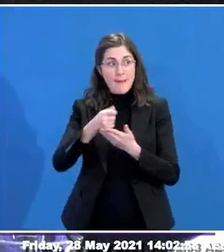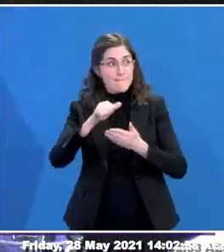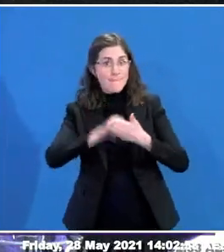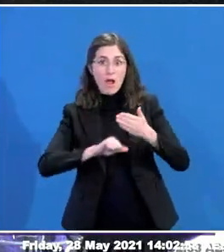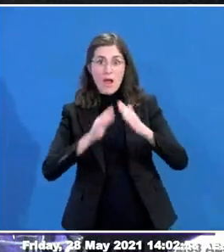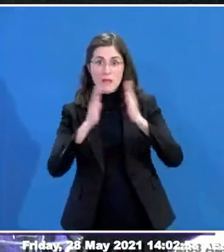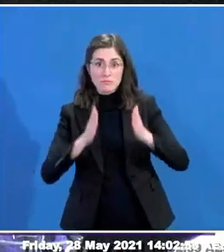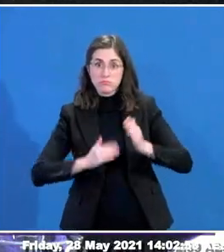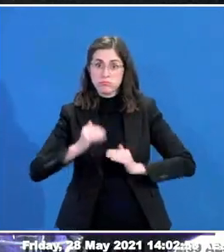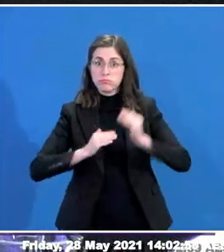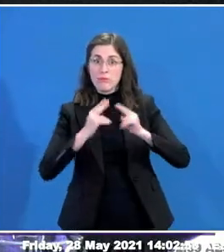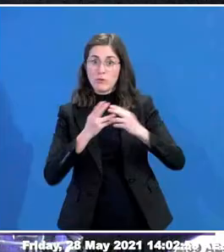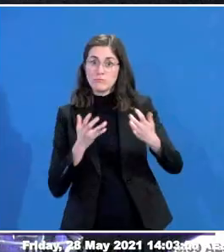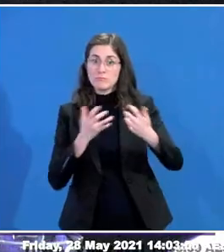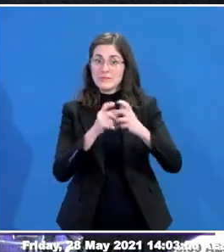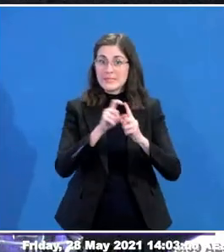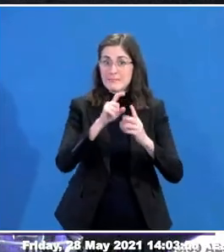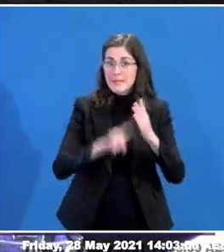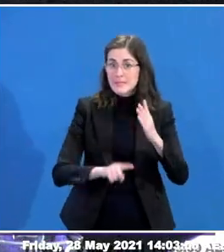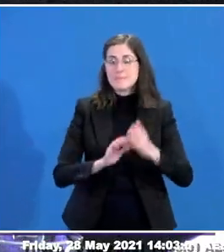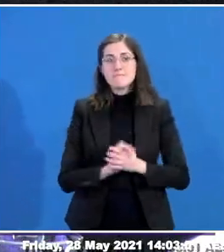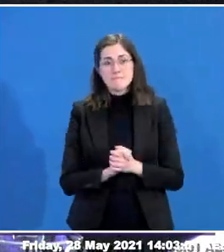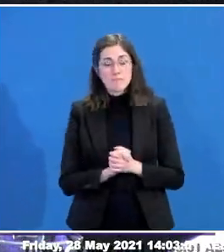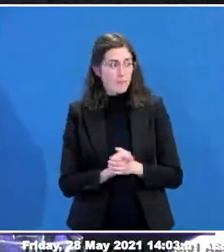of emerging in the SDA market, and for us that is good because it is increases